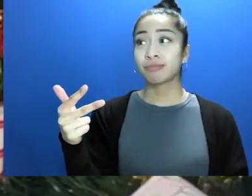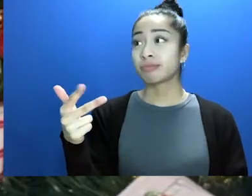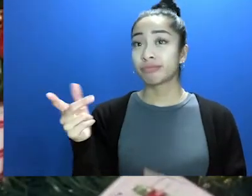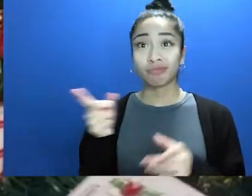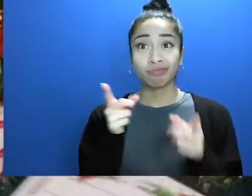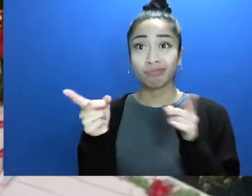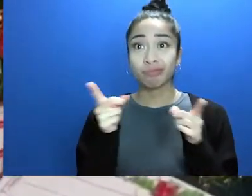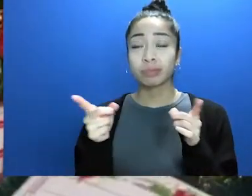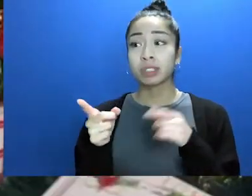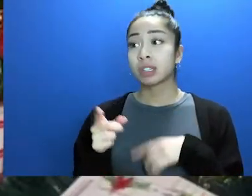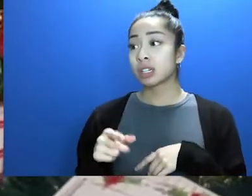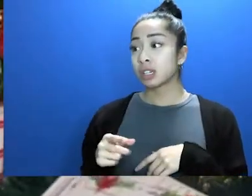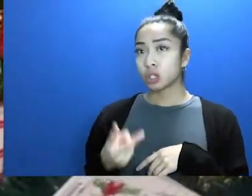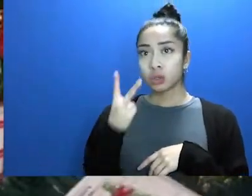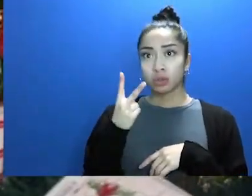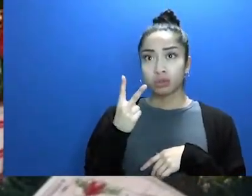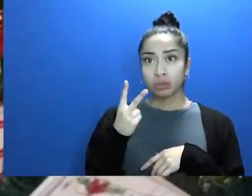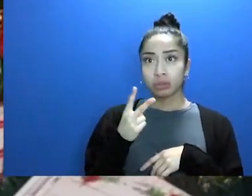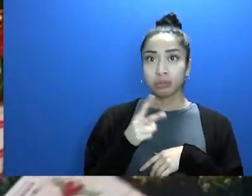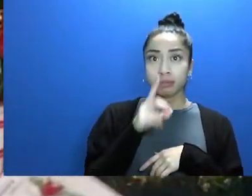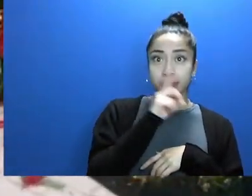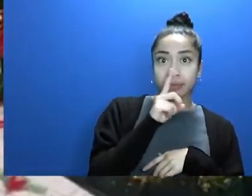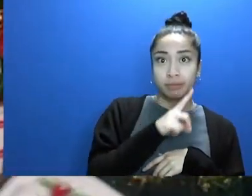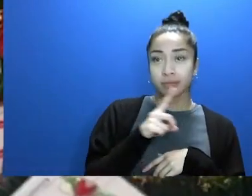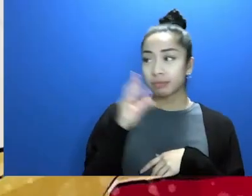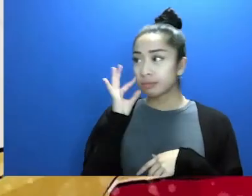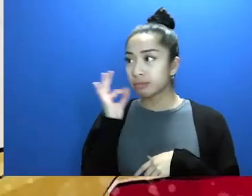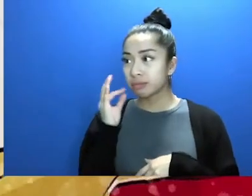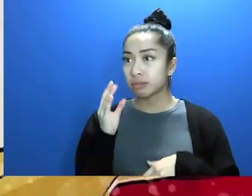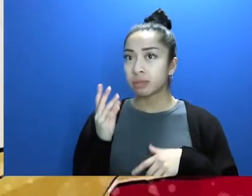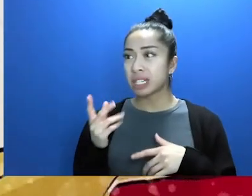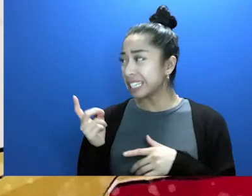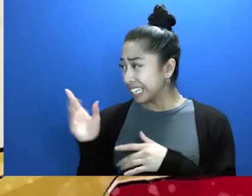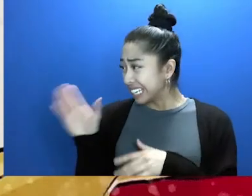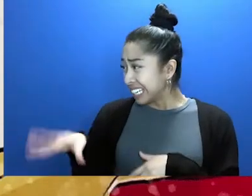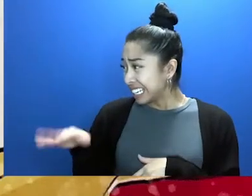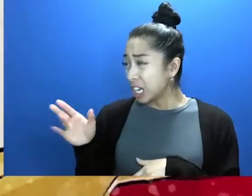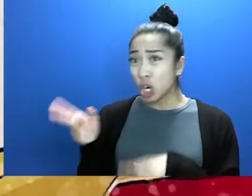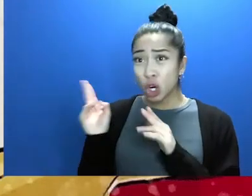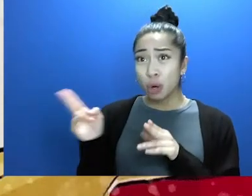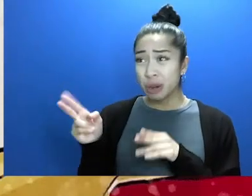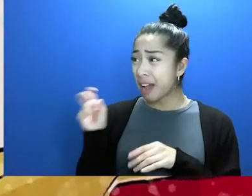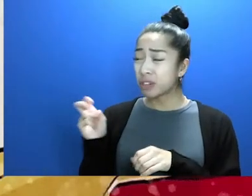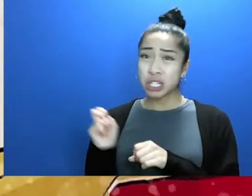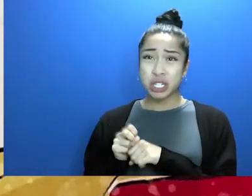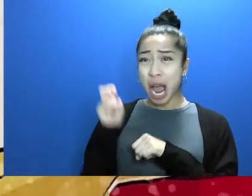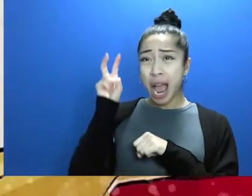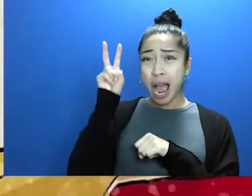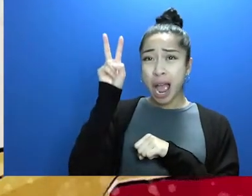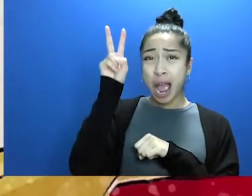our two heroes would not stop their quest quick clarisse jump they can't get away